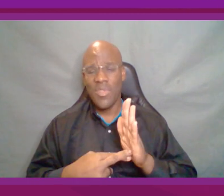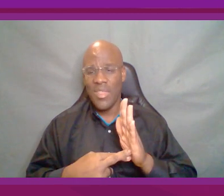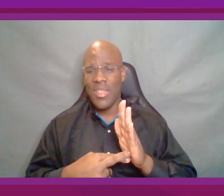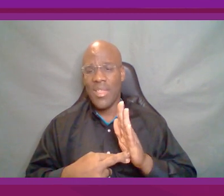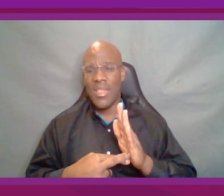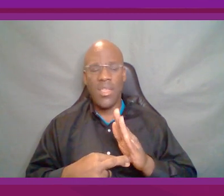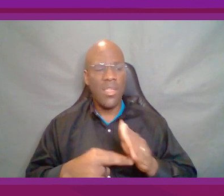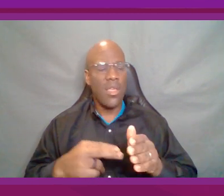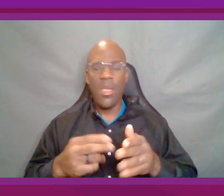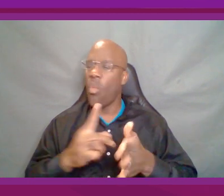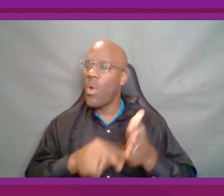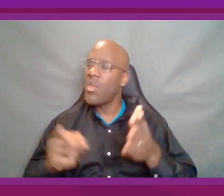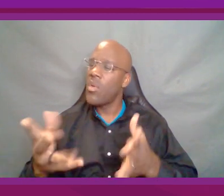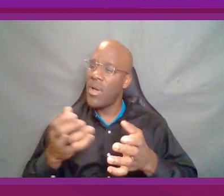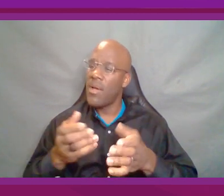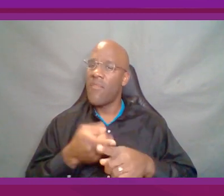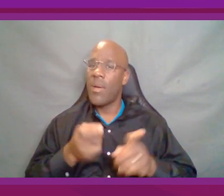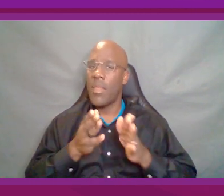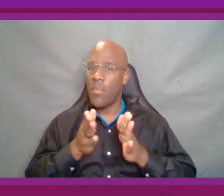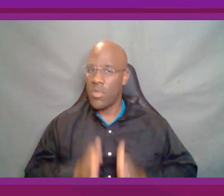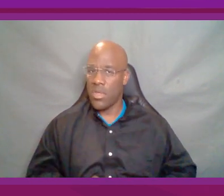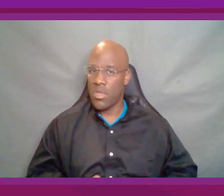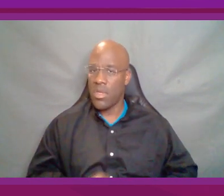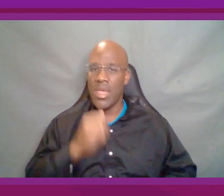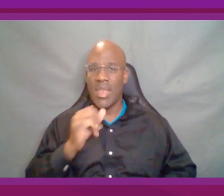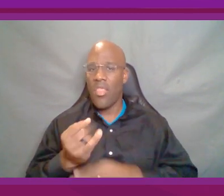not what does the job description say, what do you want from the person, and can the person